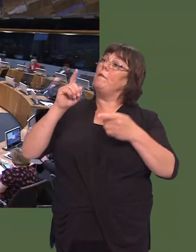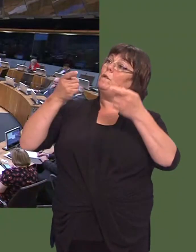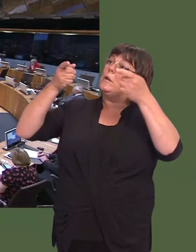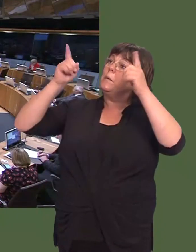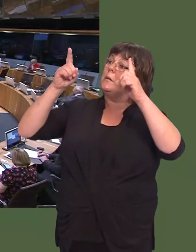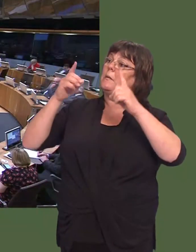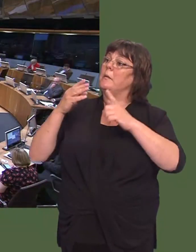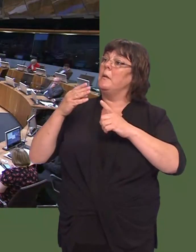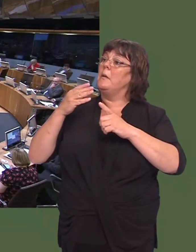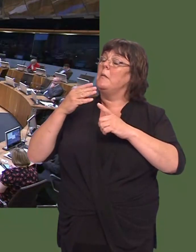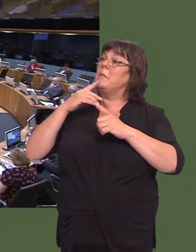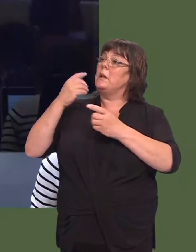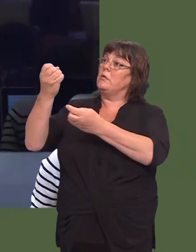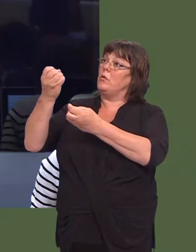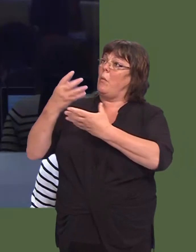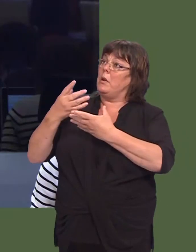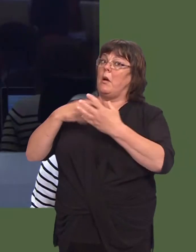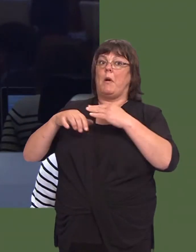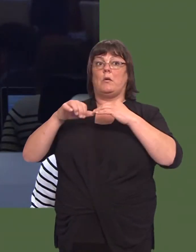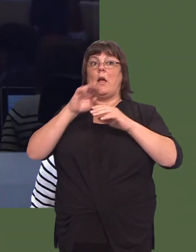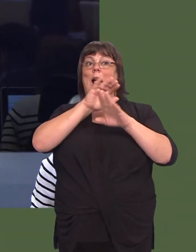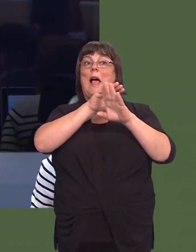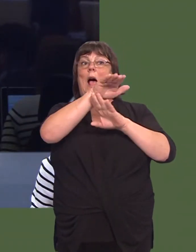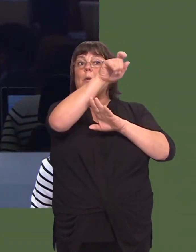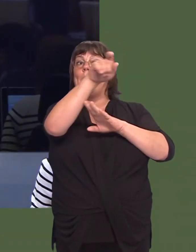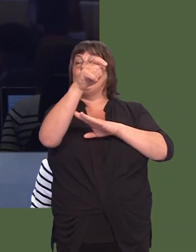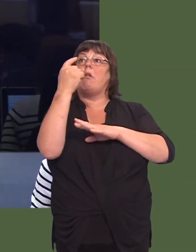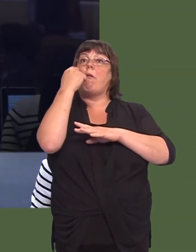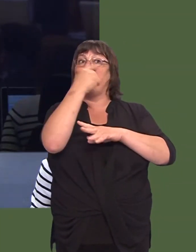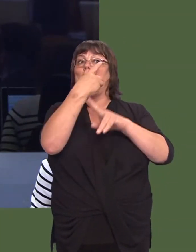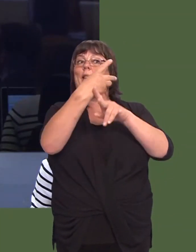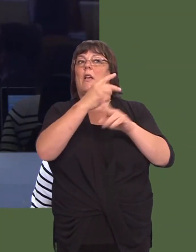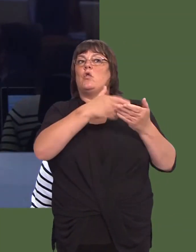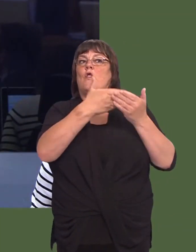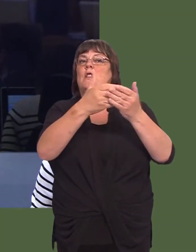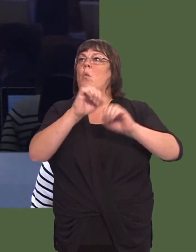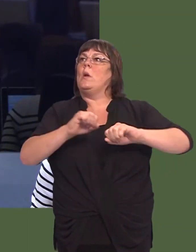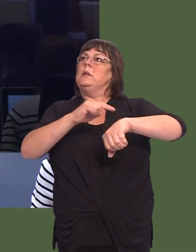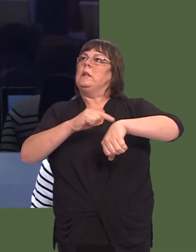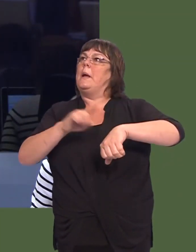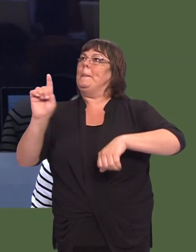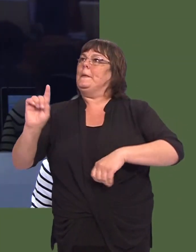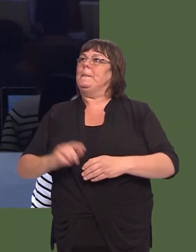Will the First Minister make a statement on follow-up waiting times for outpatient eye care services in Welsh hospitals?